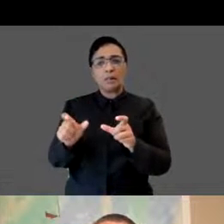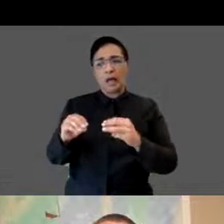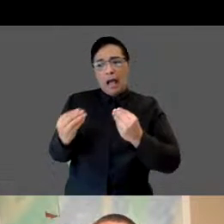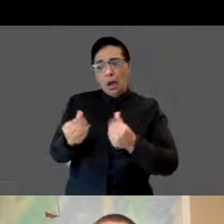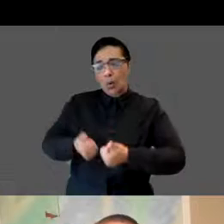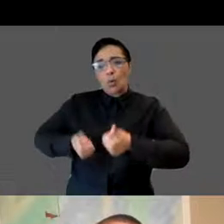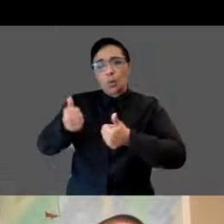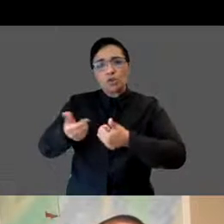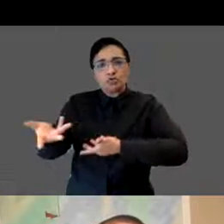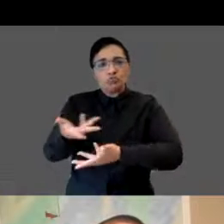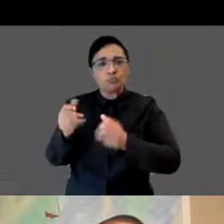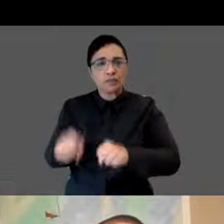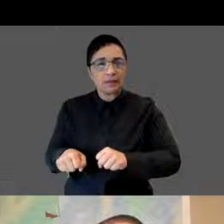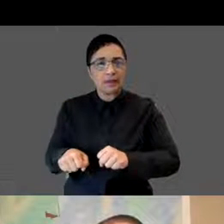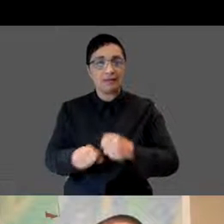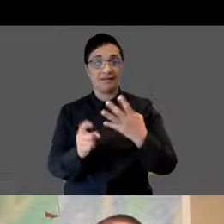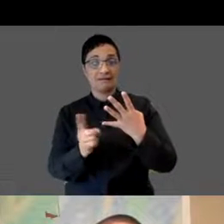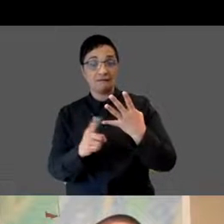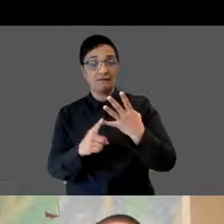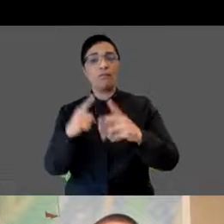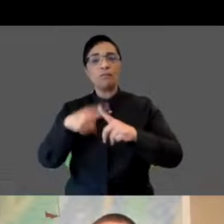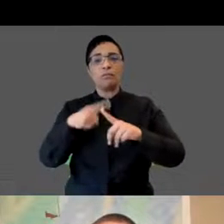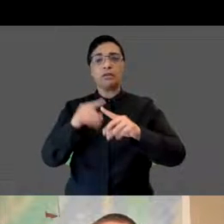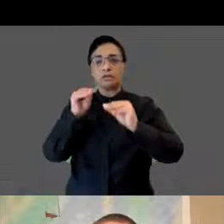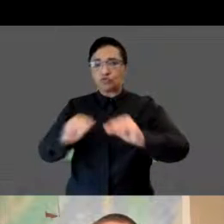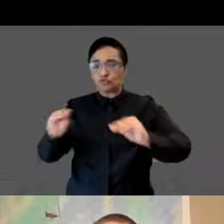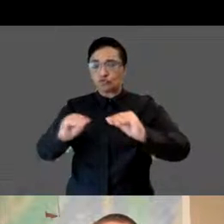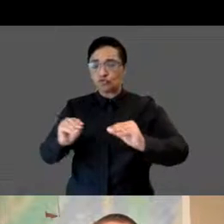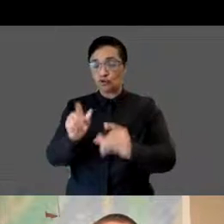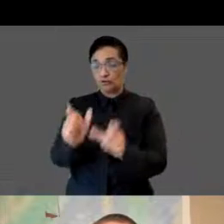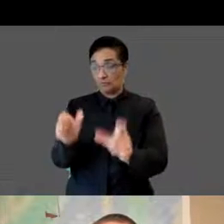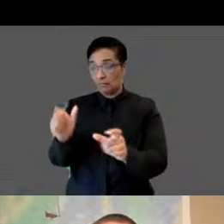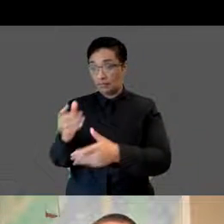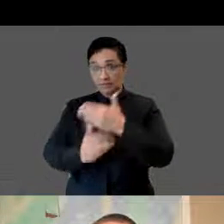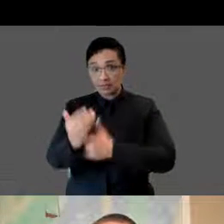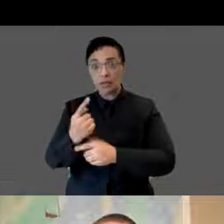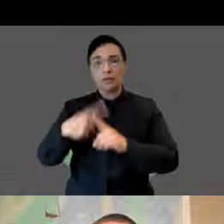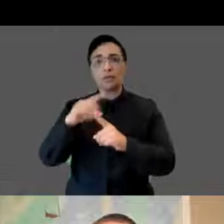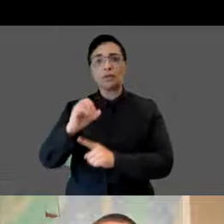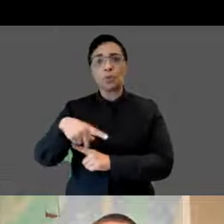and to train persons with disabilities and OPDs on citizen generated data.